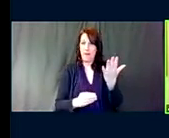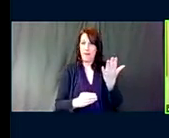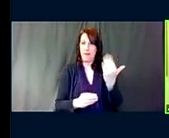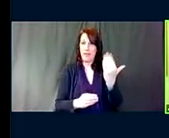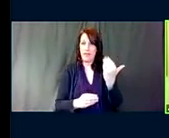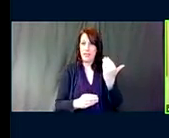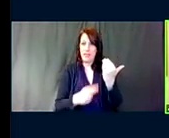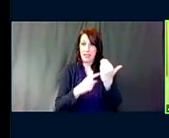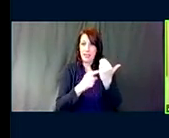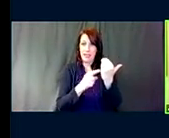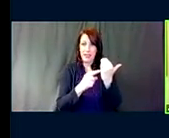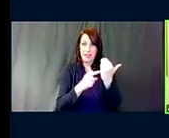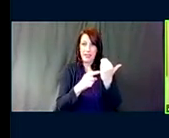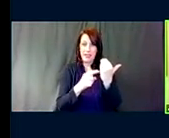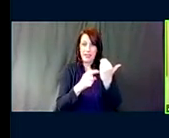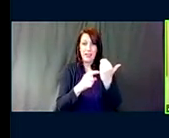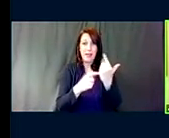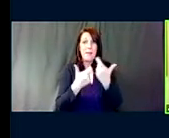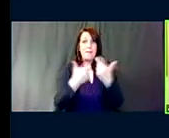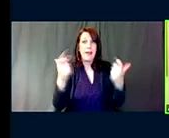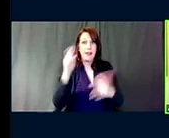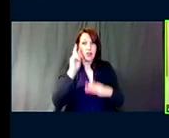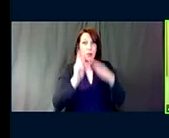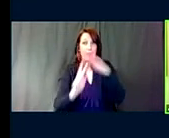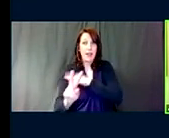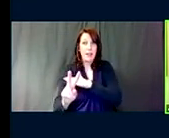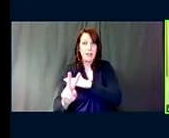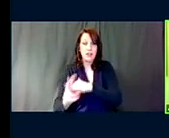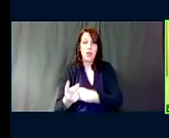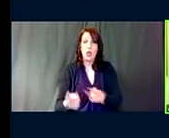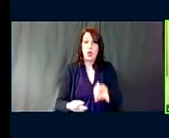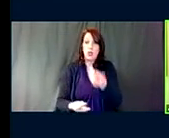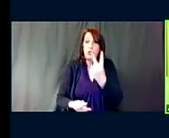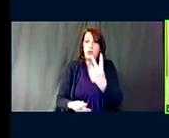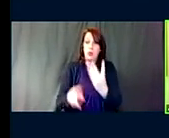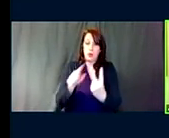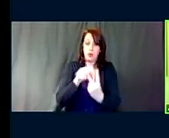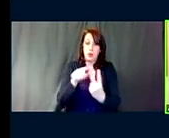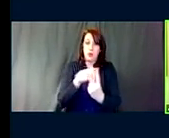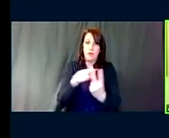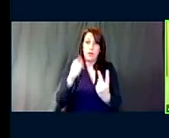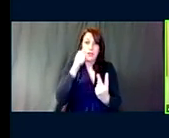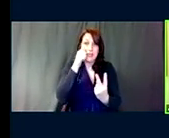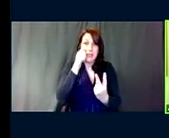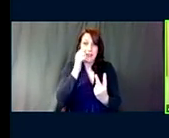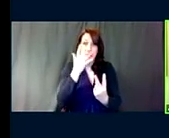TO CHROMOSOME 15 IS THERE'S SOME MAJOR PREDICTORS ON CHROMOSOME TWO OF THE MAJOR PREDICTORS OF